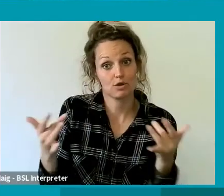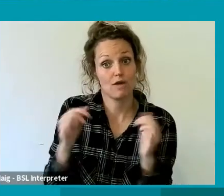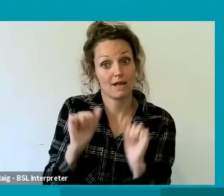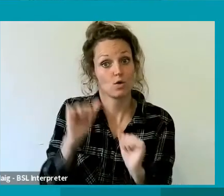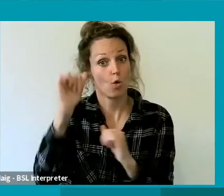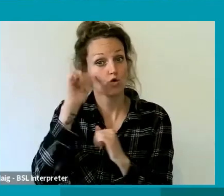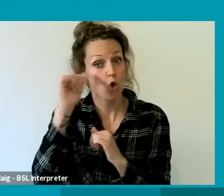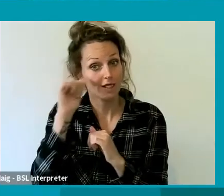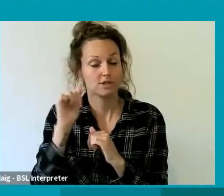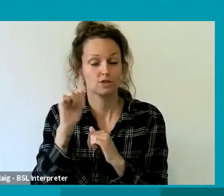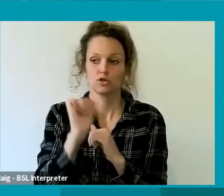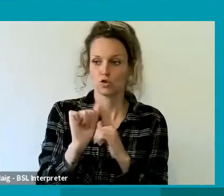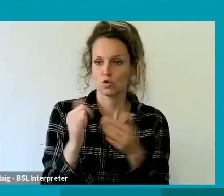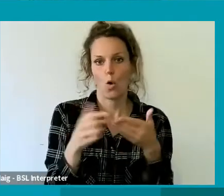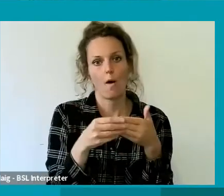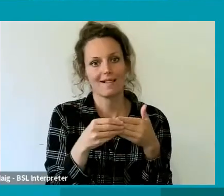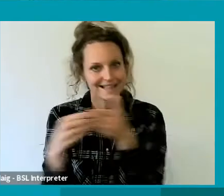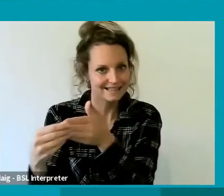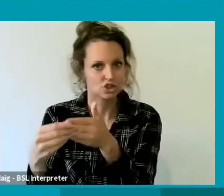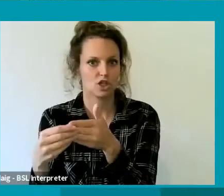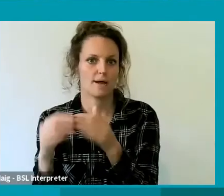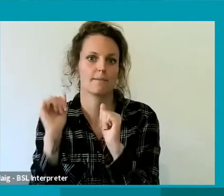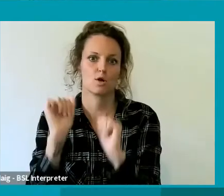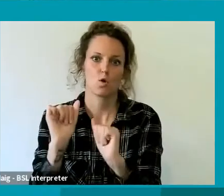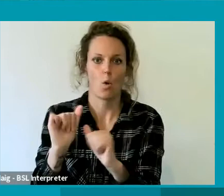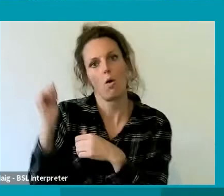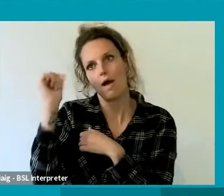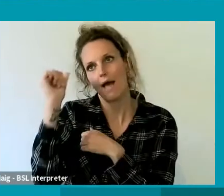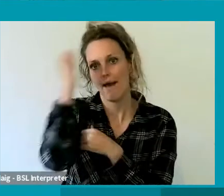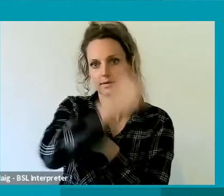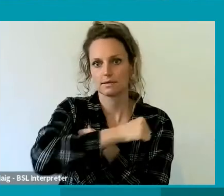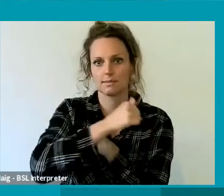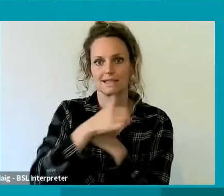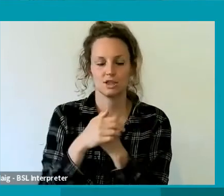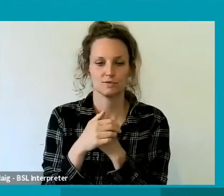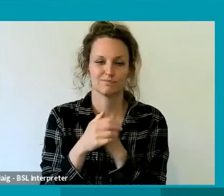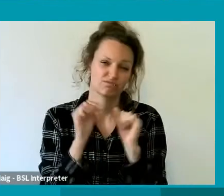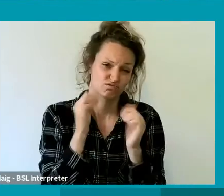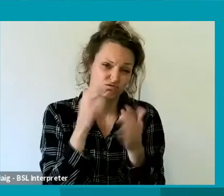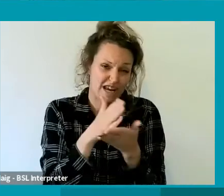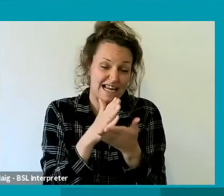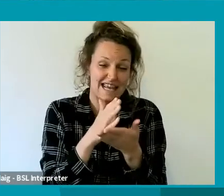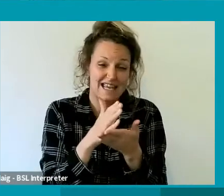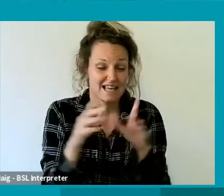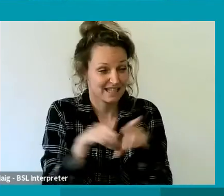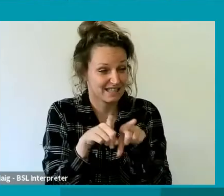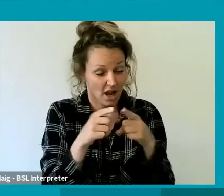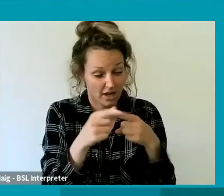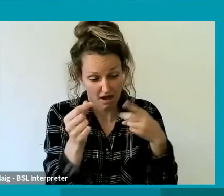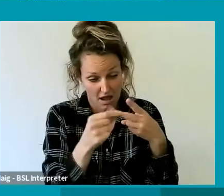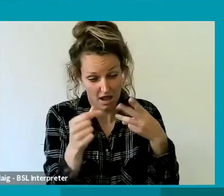your expertise. This is your story. You get to present it as you wish, as you want,